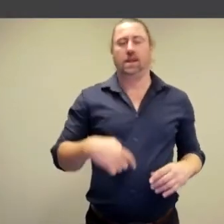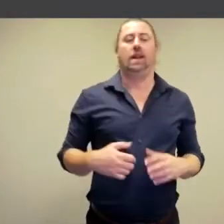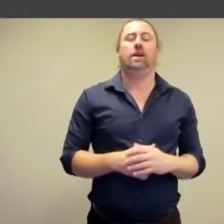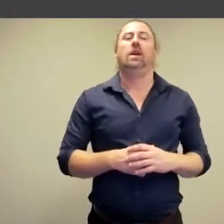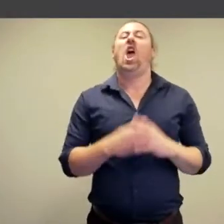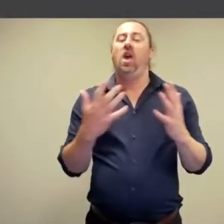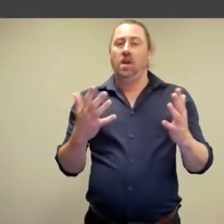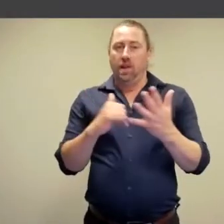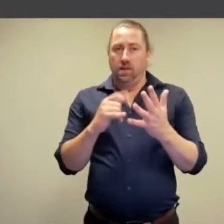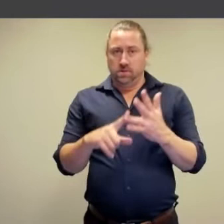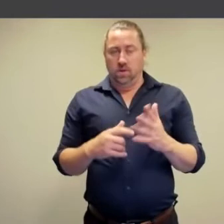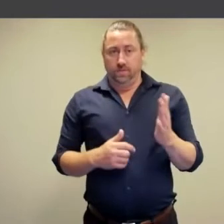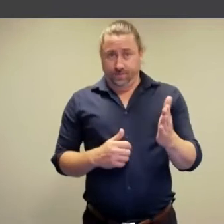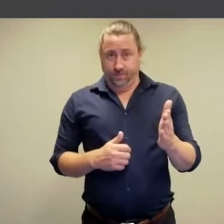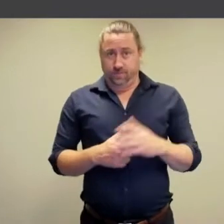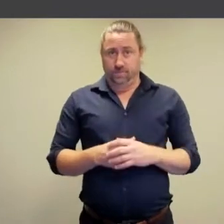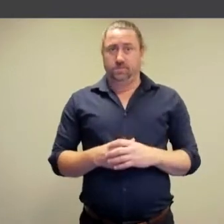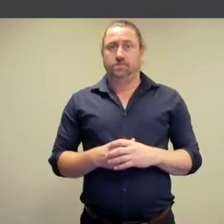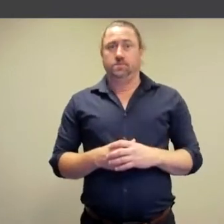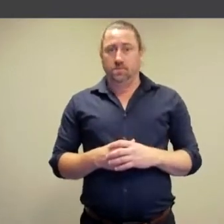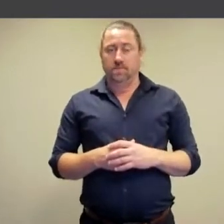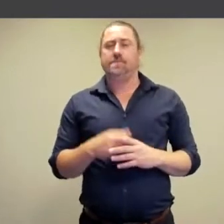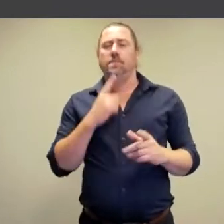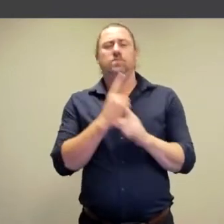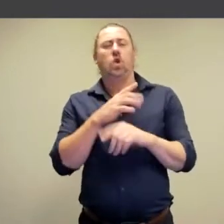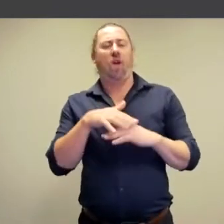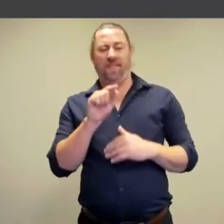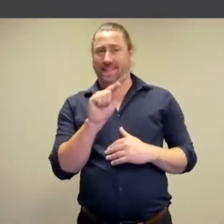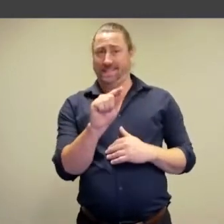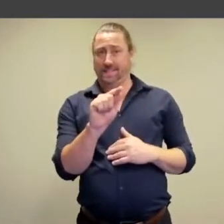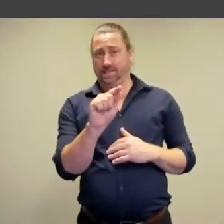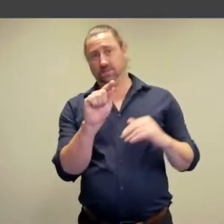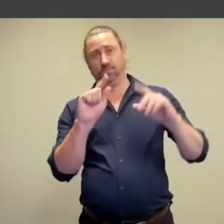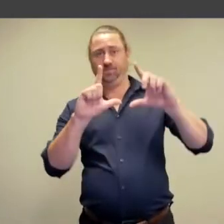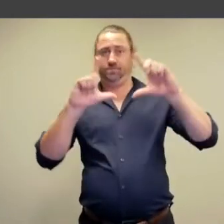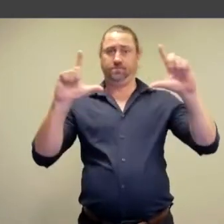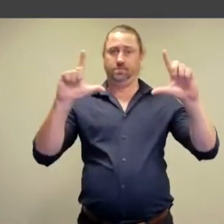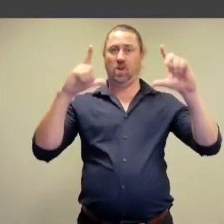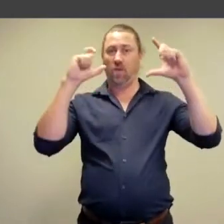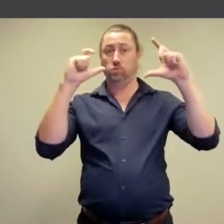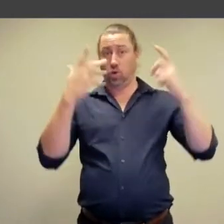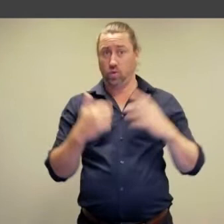Okay so, let's spend one moment